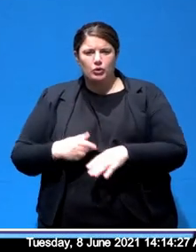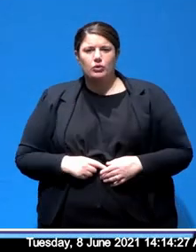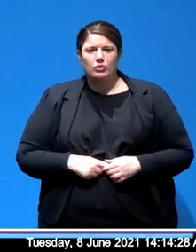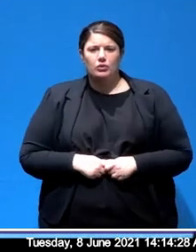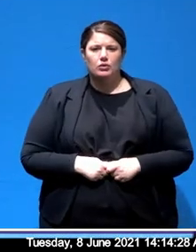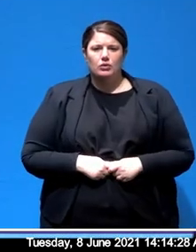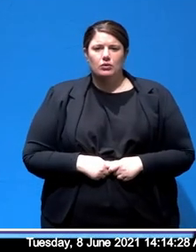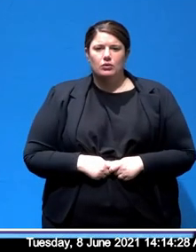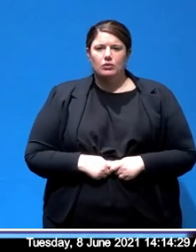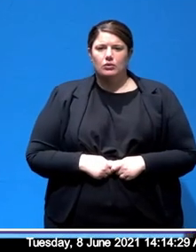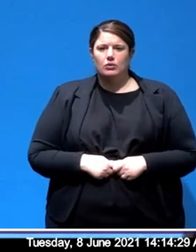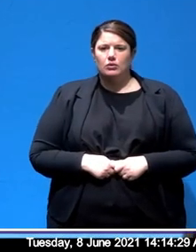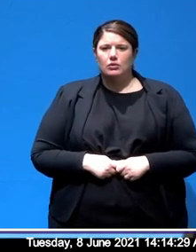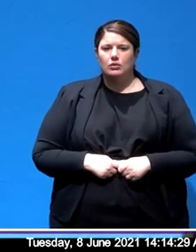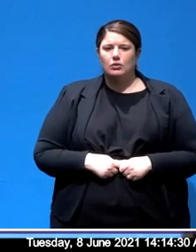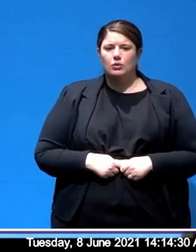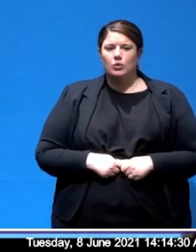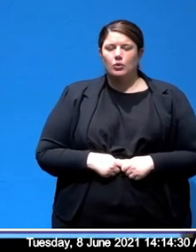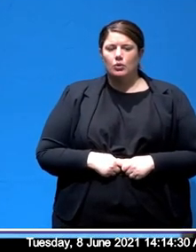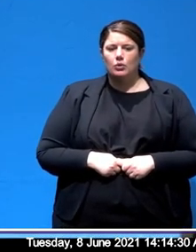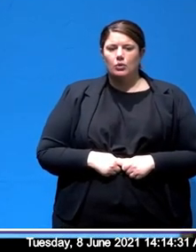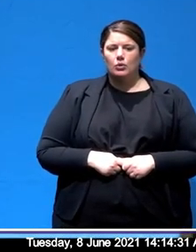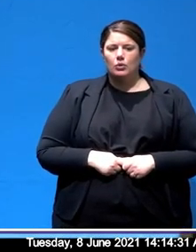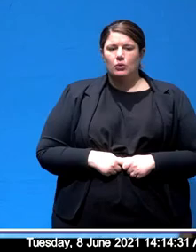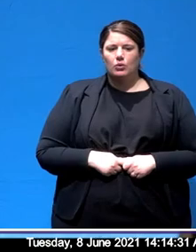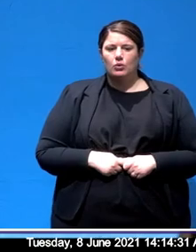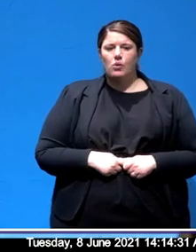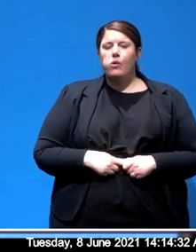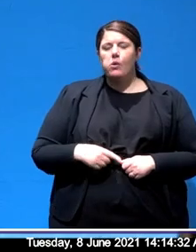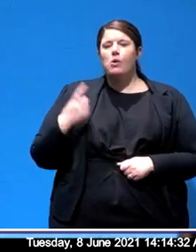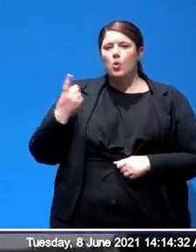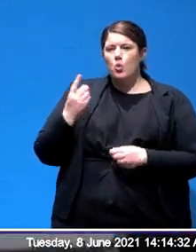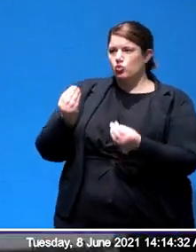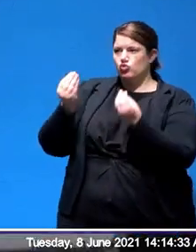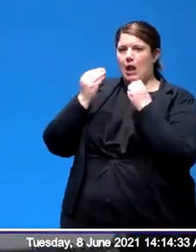trained you in the use of RiskMan? There was no formal training.